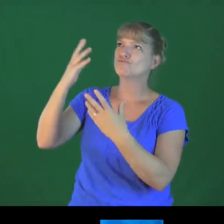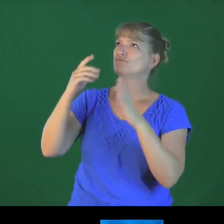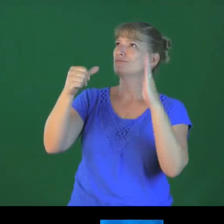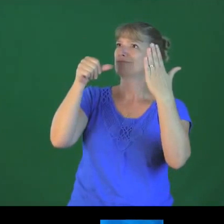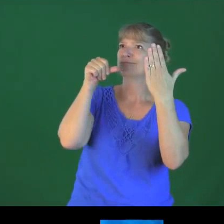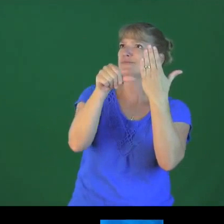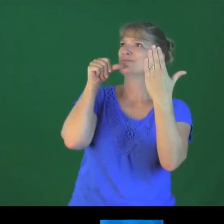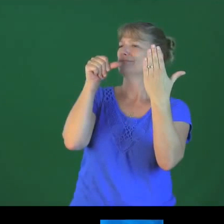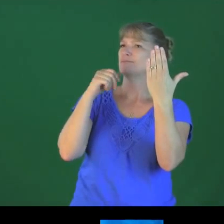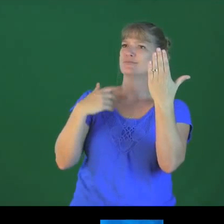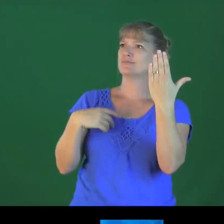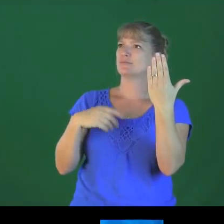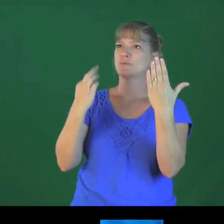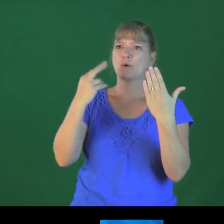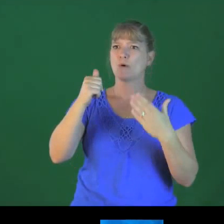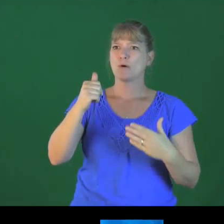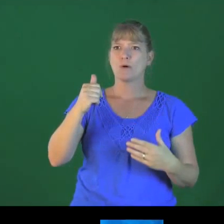is ringing, or there's someone in the backyard,